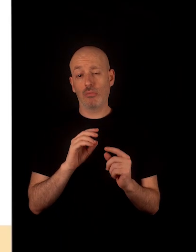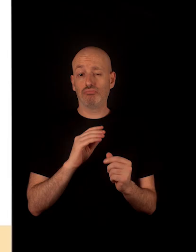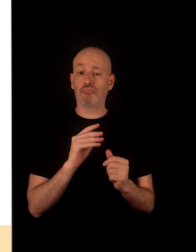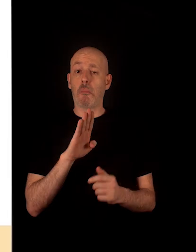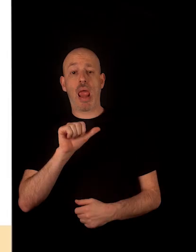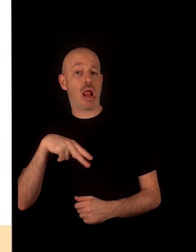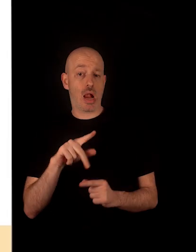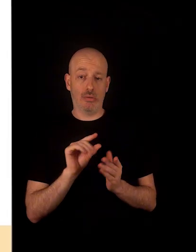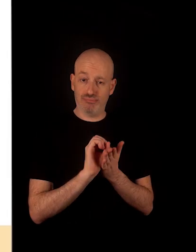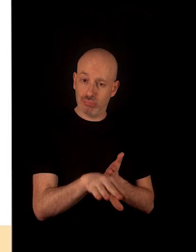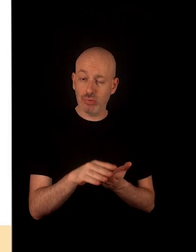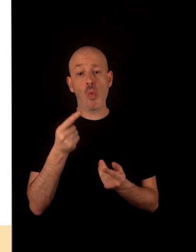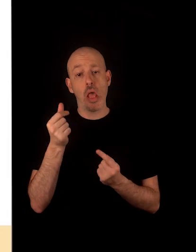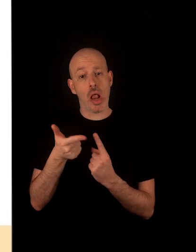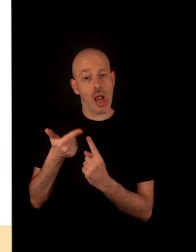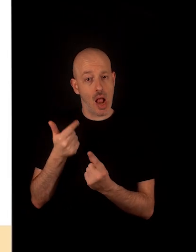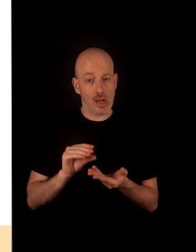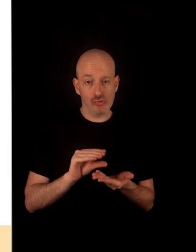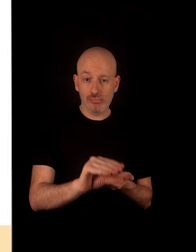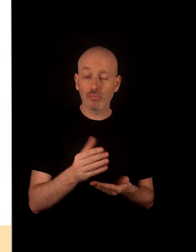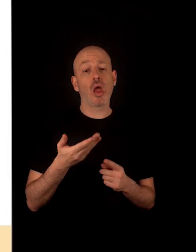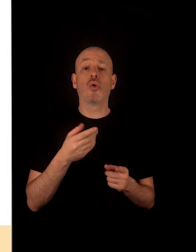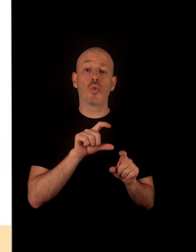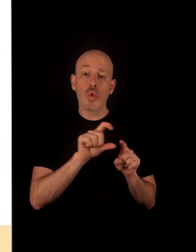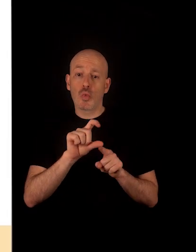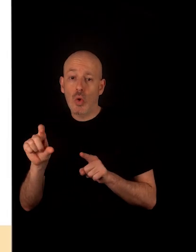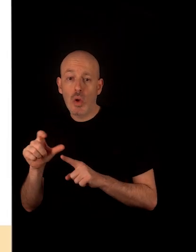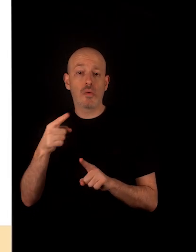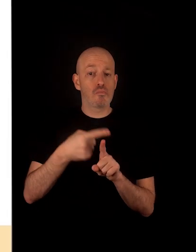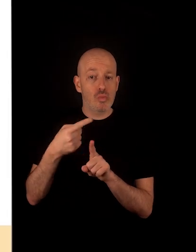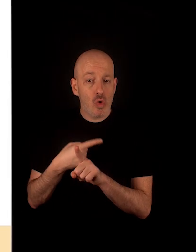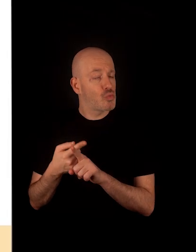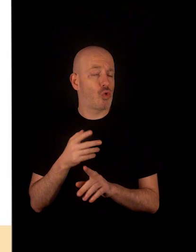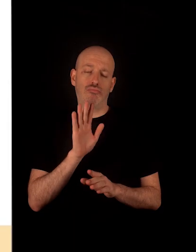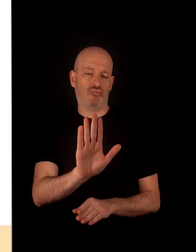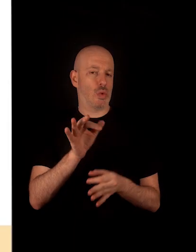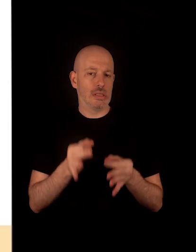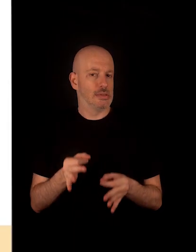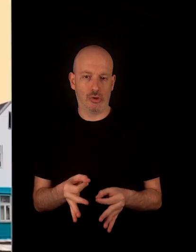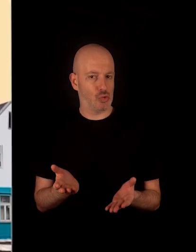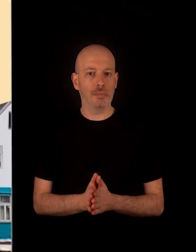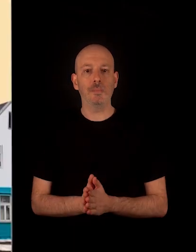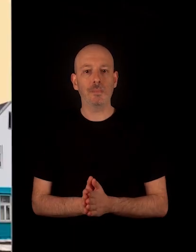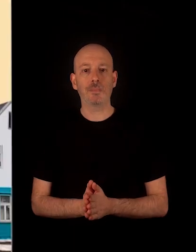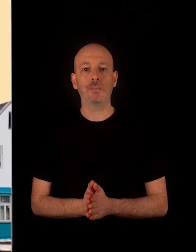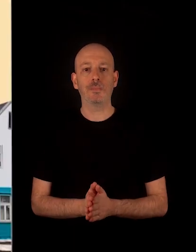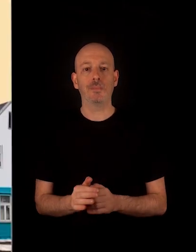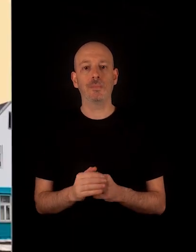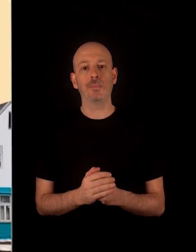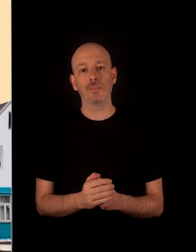travel and daily allowance plus the visa top-up to obtain her visa. So the total residency grant